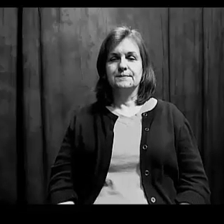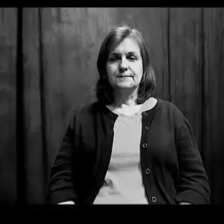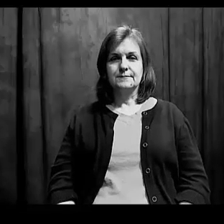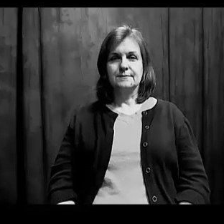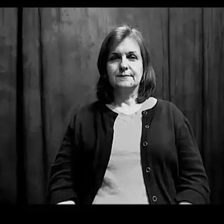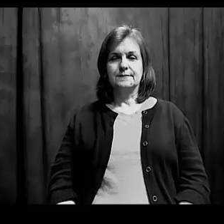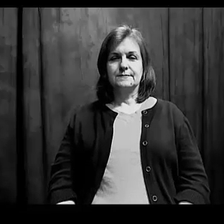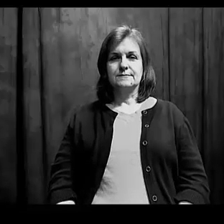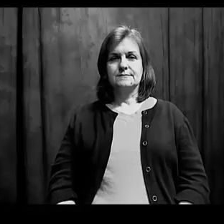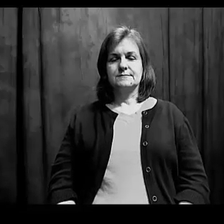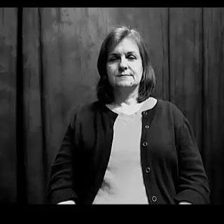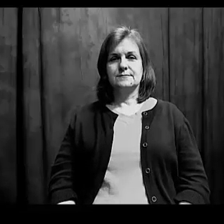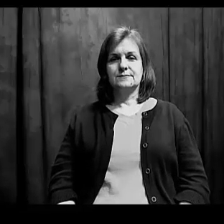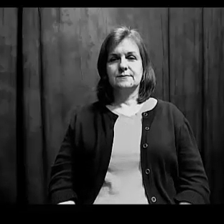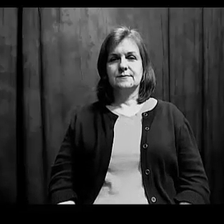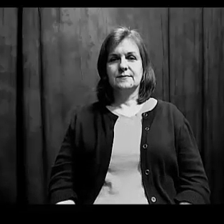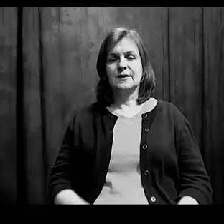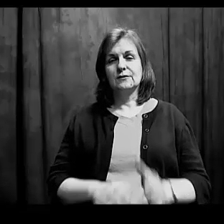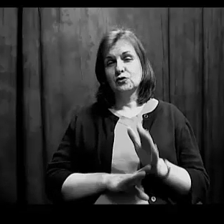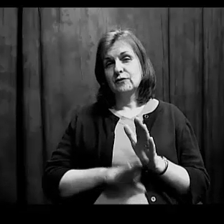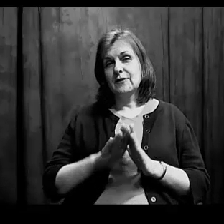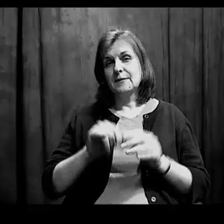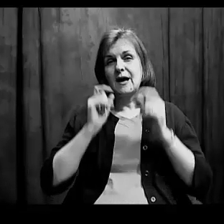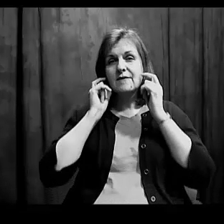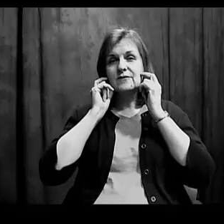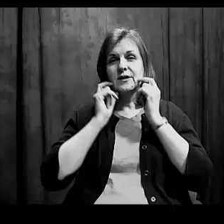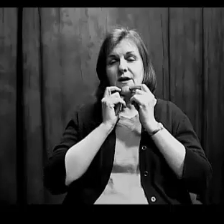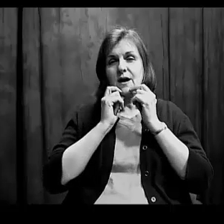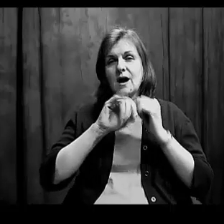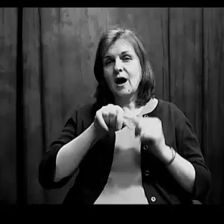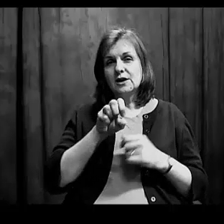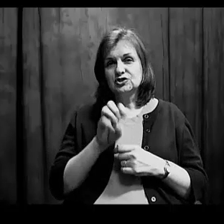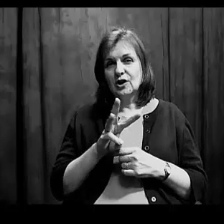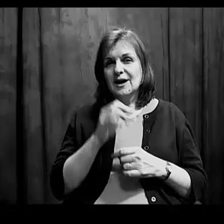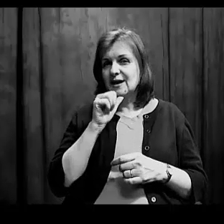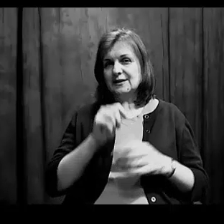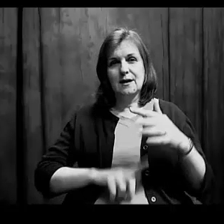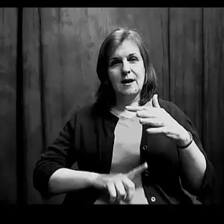so the introduction of actual jaws as you think of them